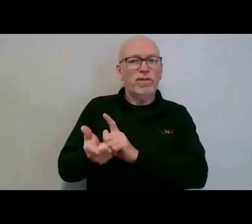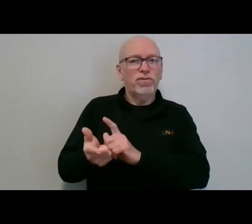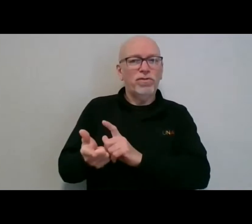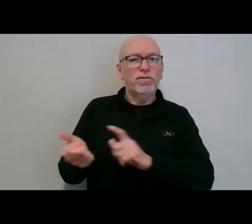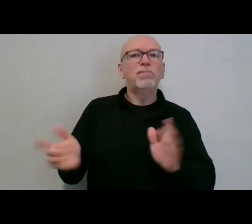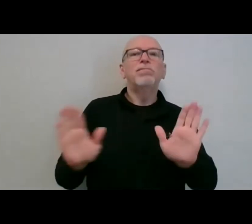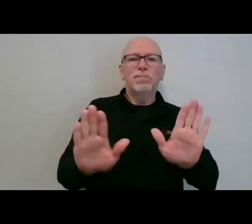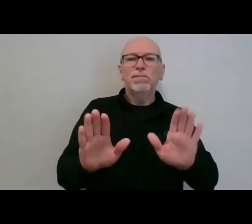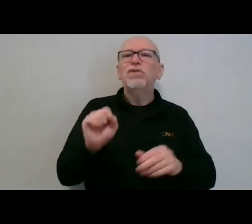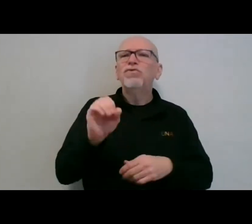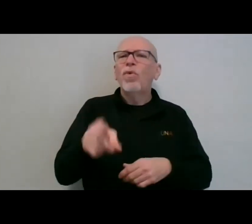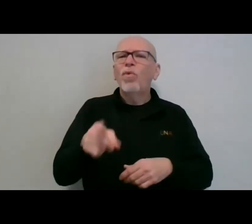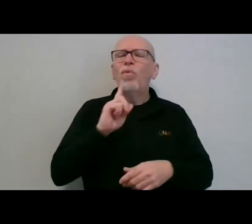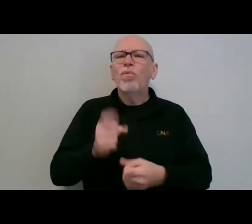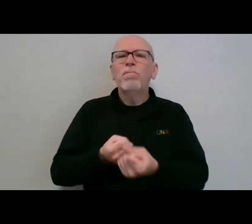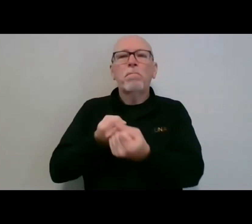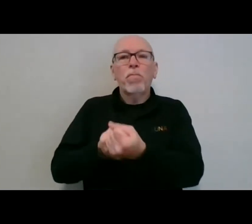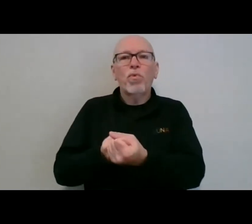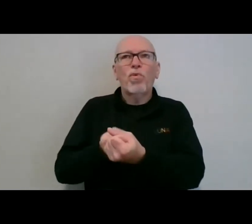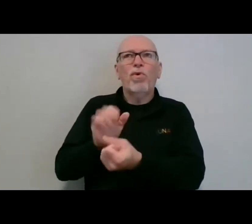So it's essentially supporting that translation.